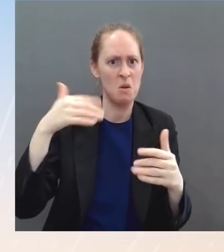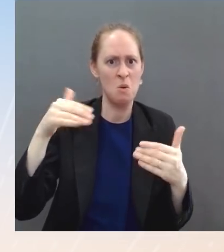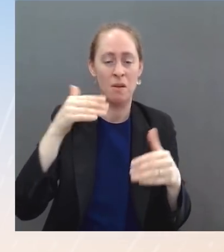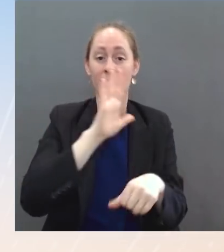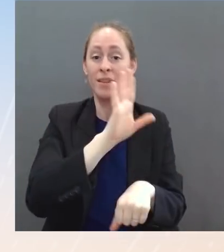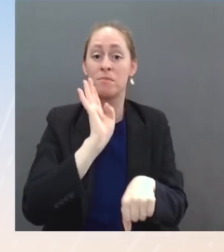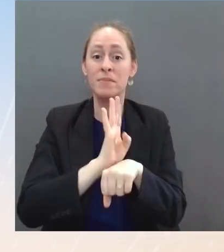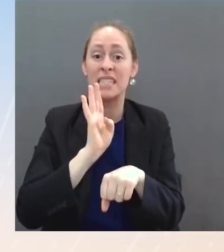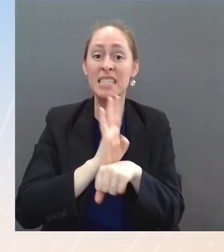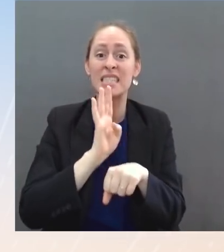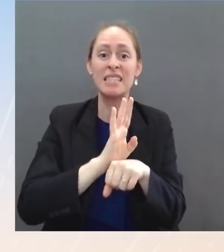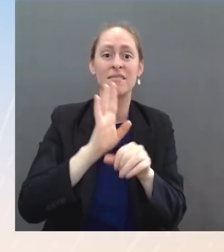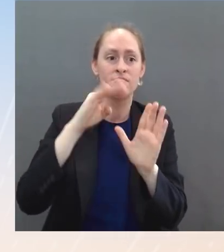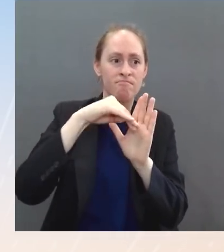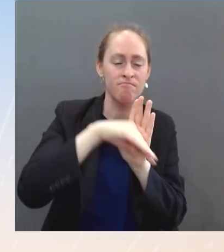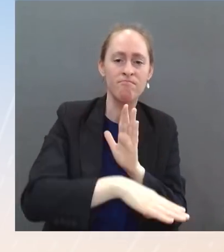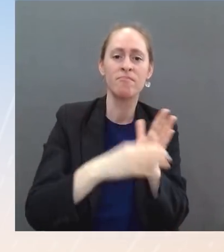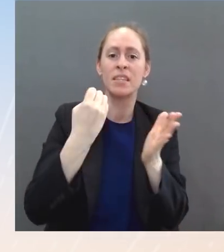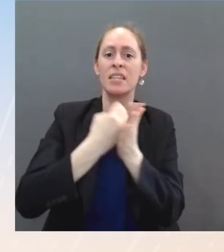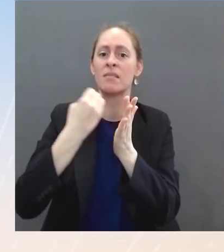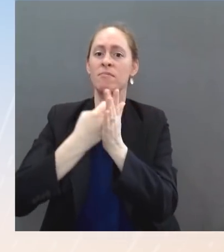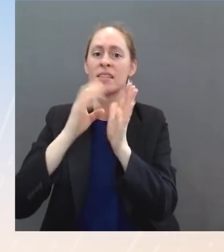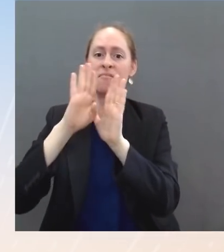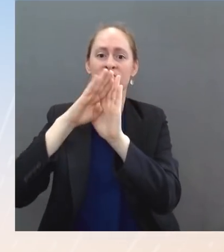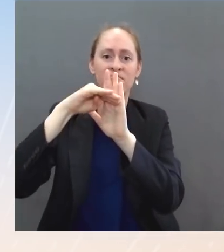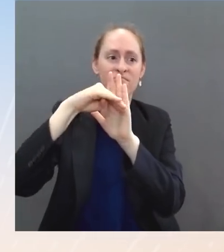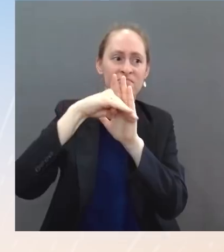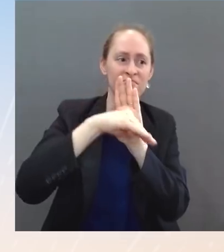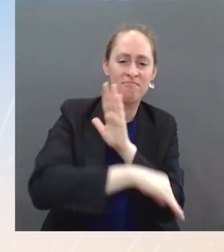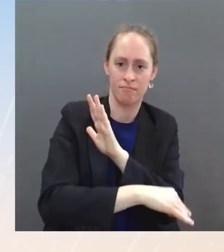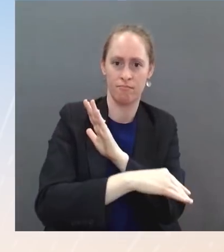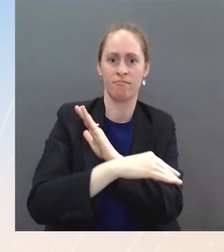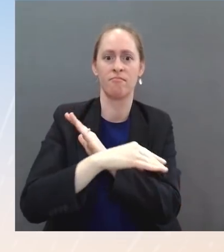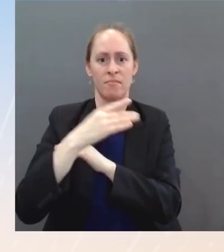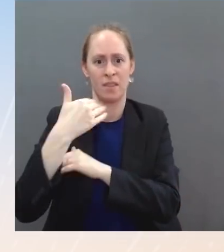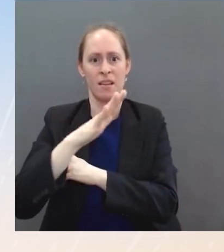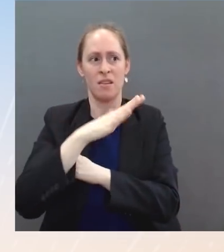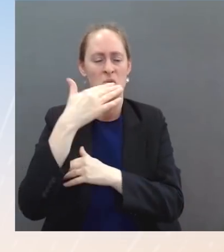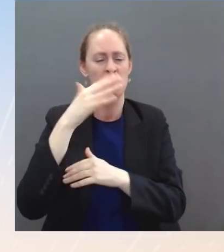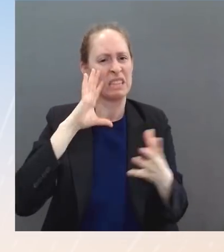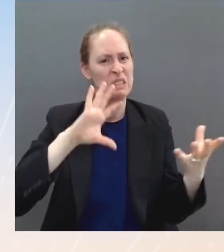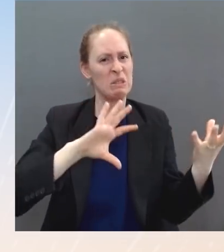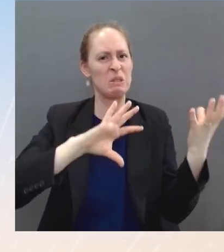and have propped up the klepto- -- kleptocracy in Russia. That's going to take some time to play out.